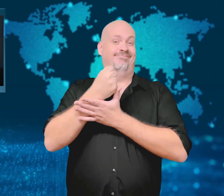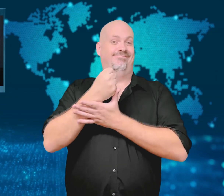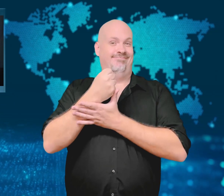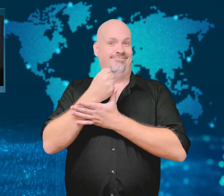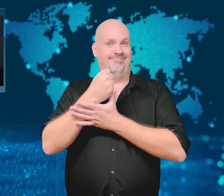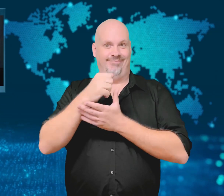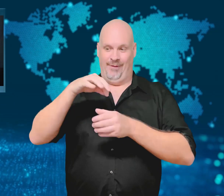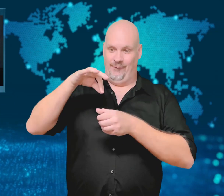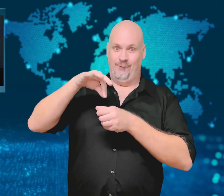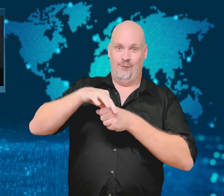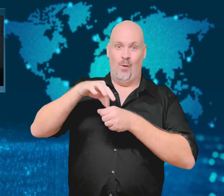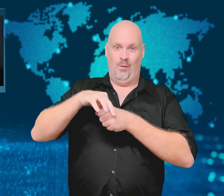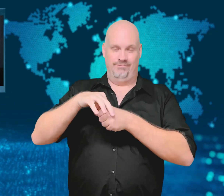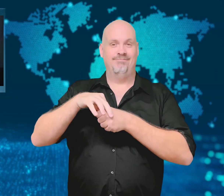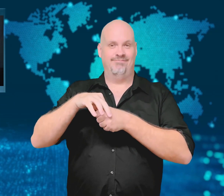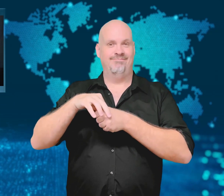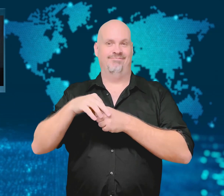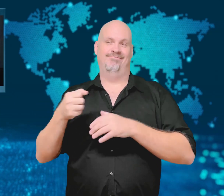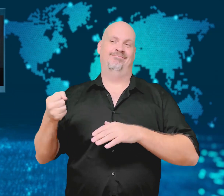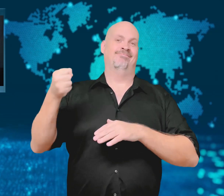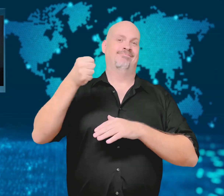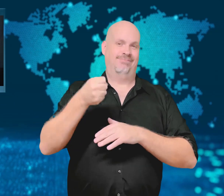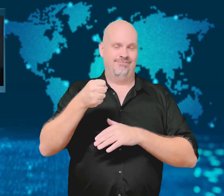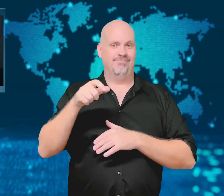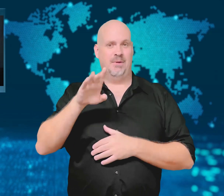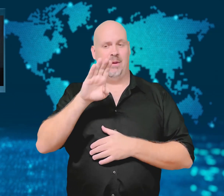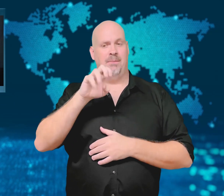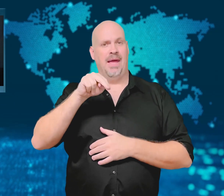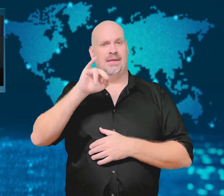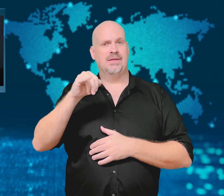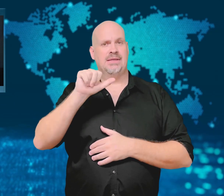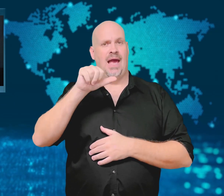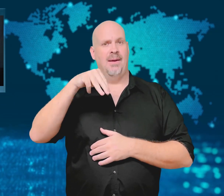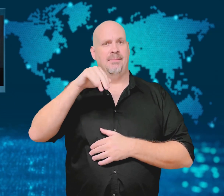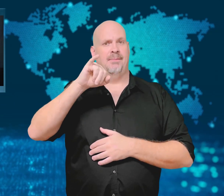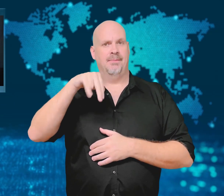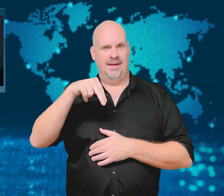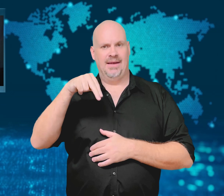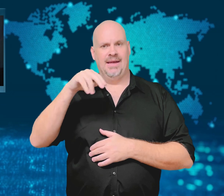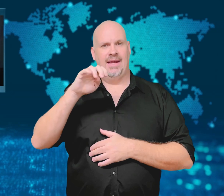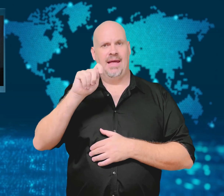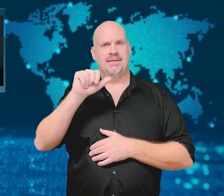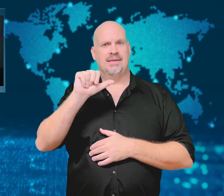in Israel making Netanyahu the country's Prime Minister once again.